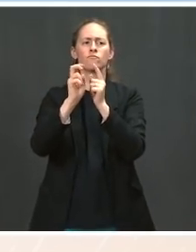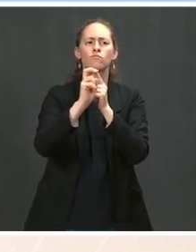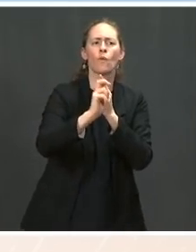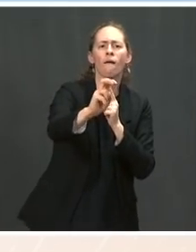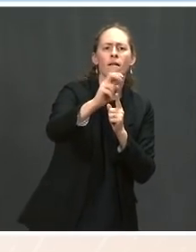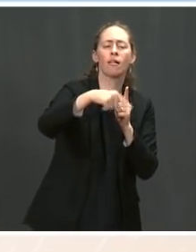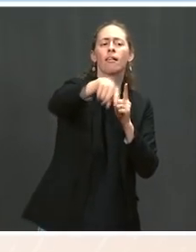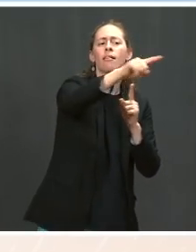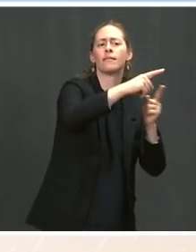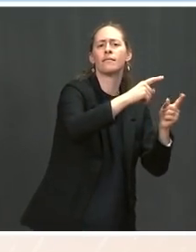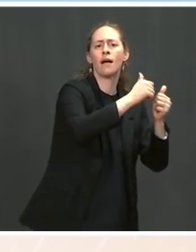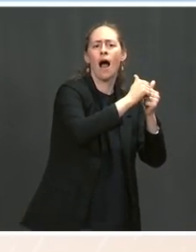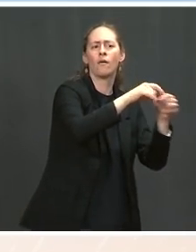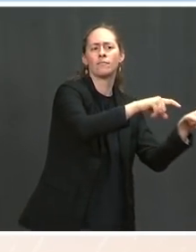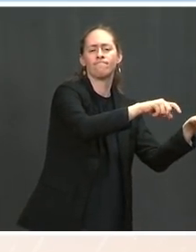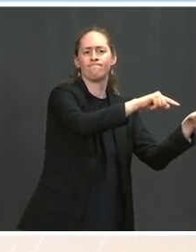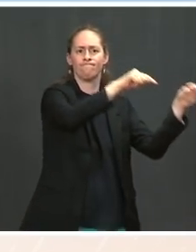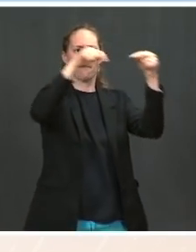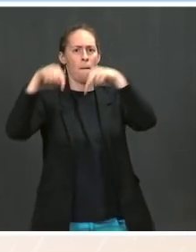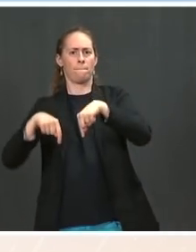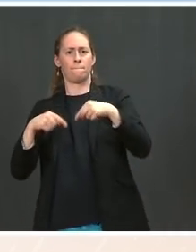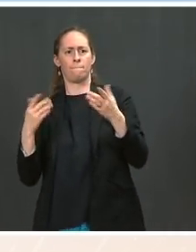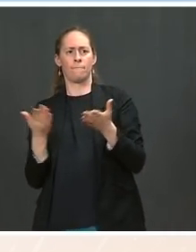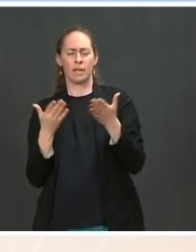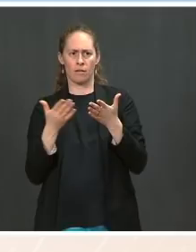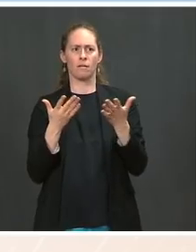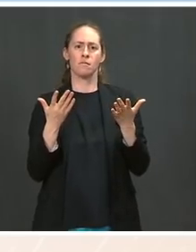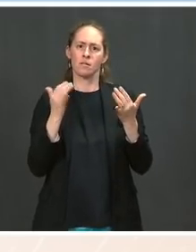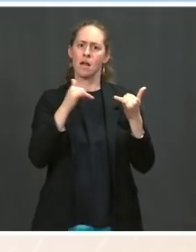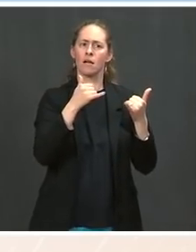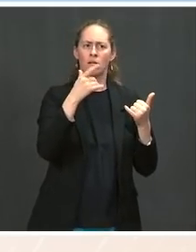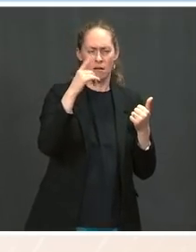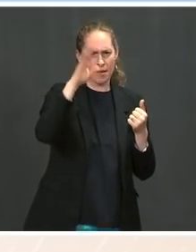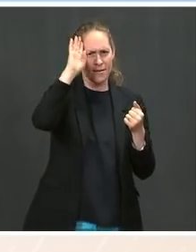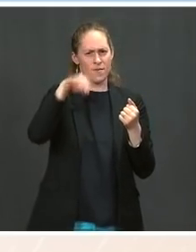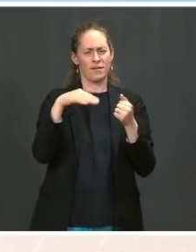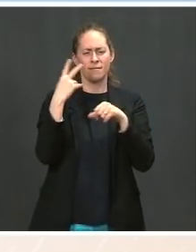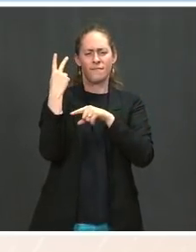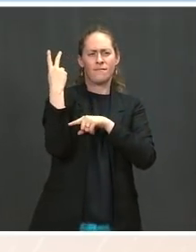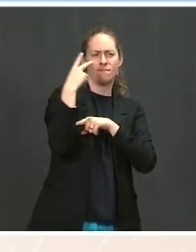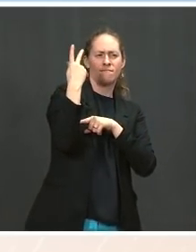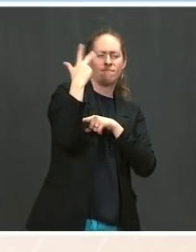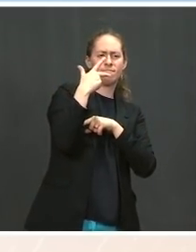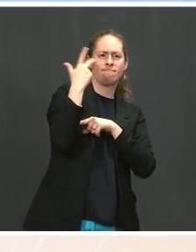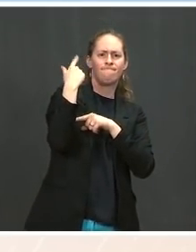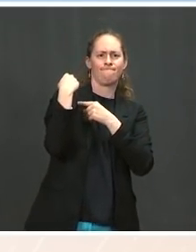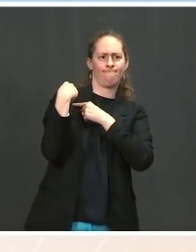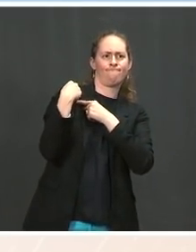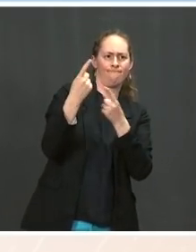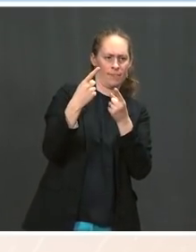And we made an announcement, of course, over the last couple of days about stepped-up personnel at the border